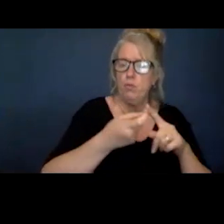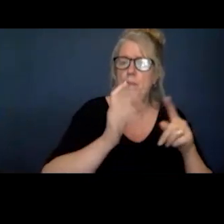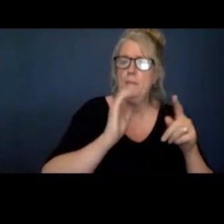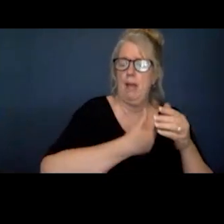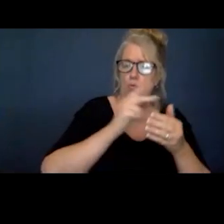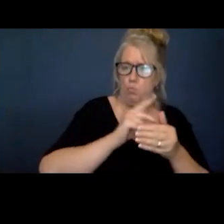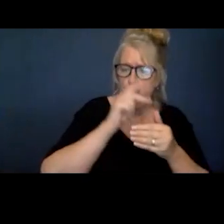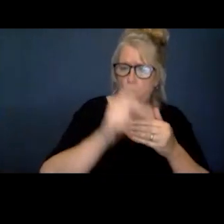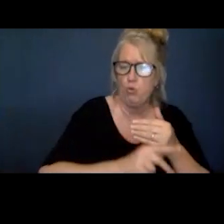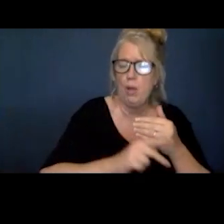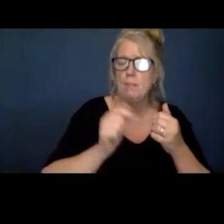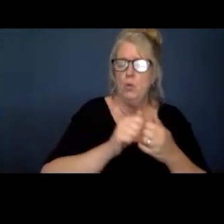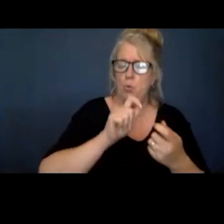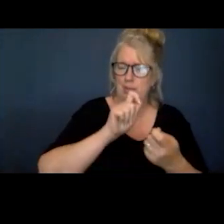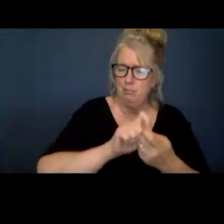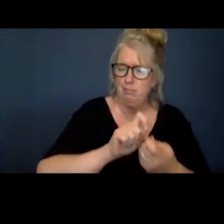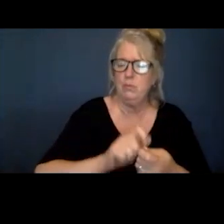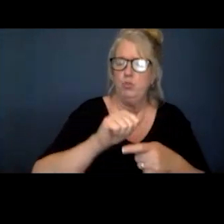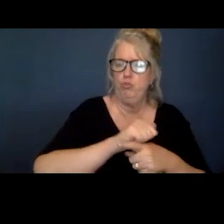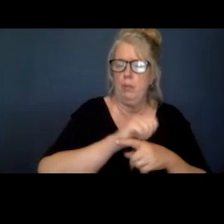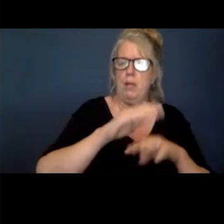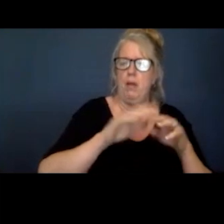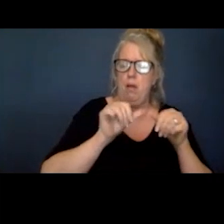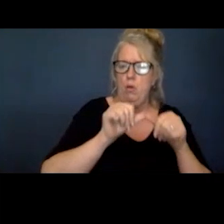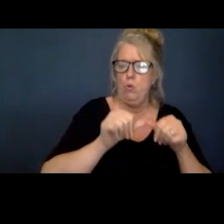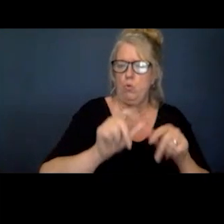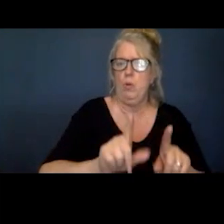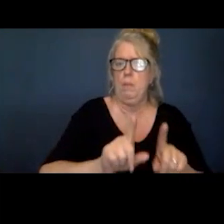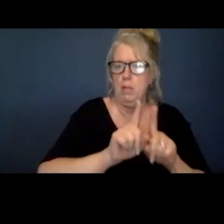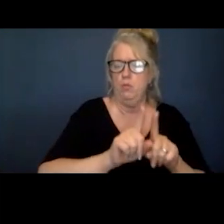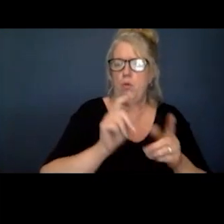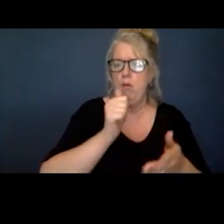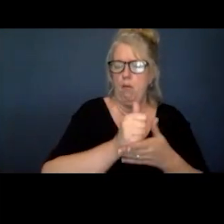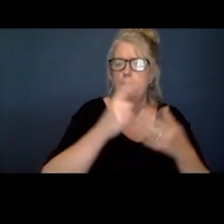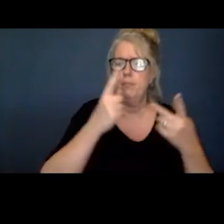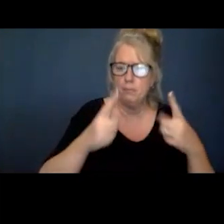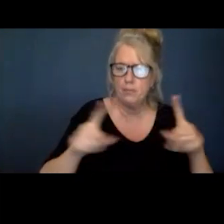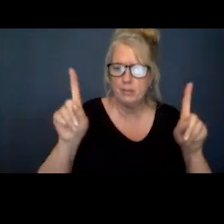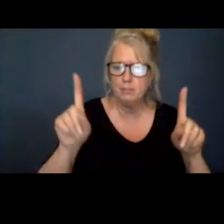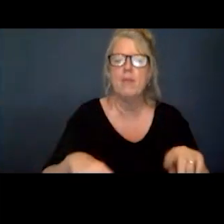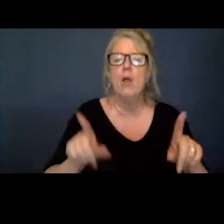that helps them succeed. We can also tailor our training program to fill the jobs that you need